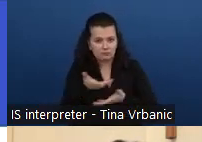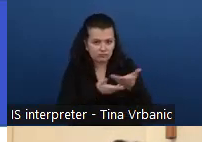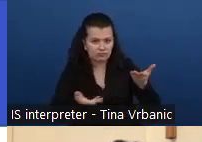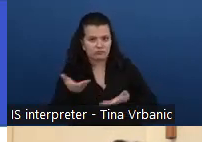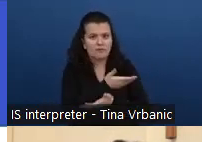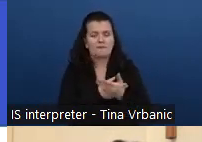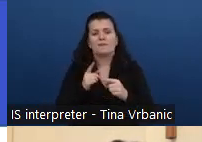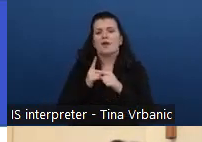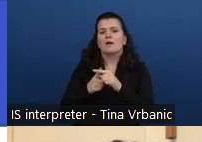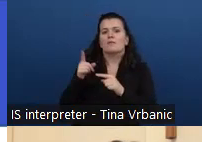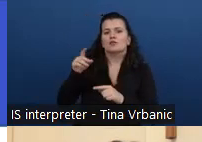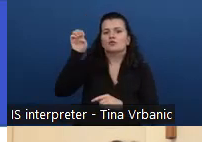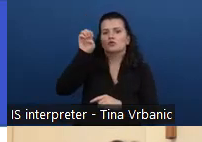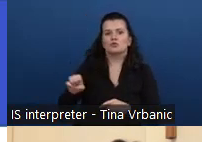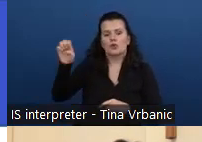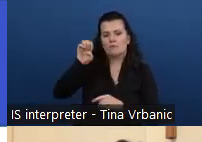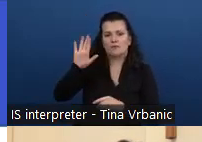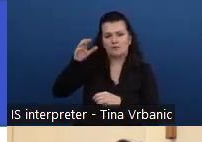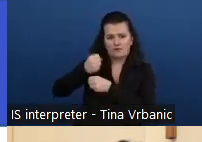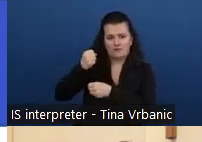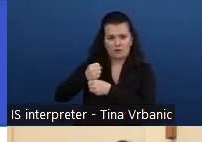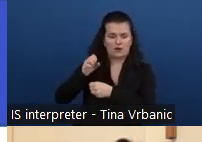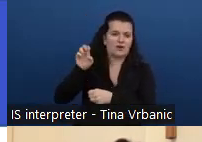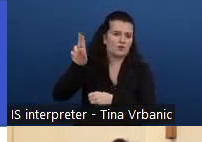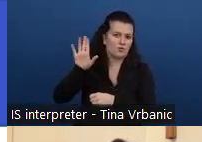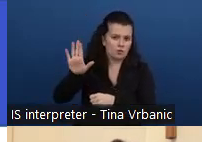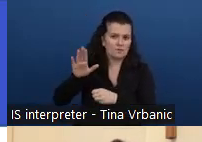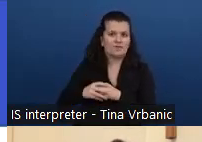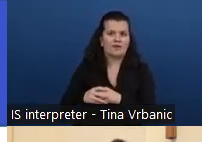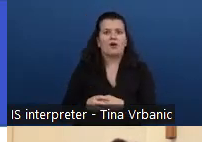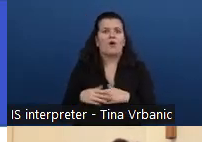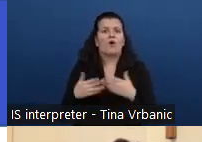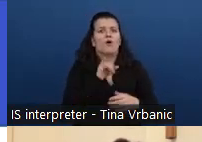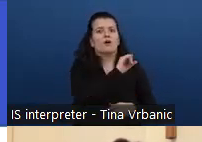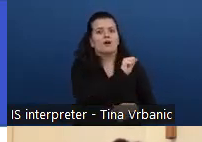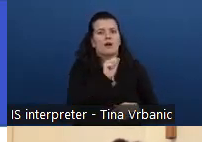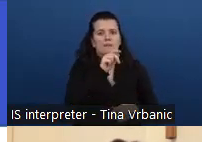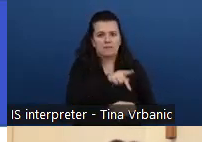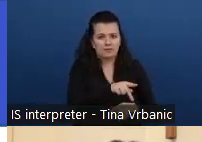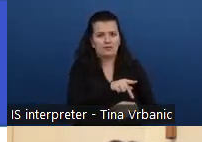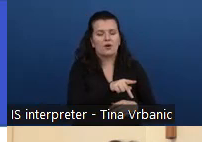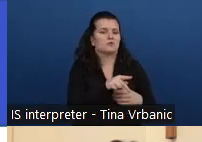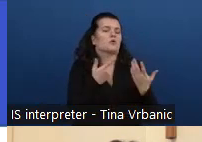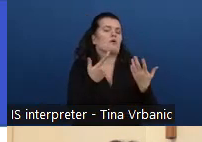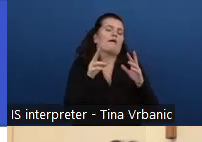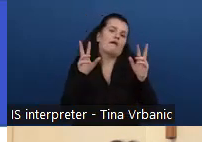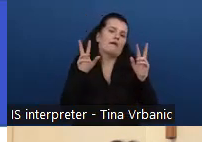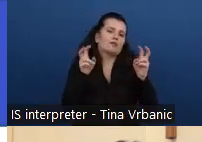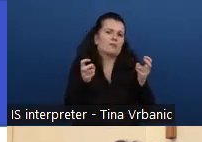And when we talk about IAAP EU or the European part of IAAP, we always mean the EU proper